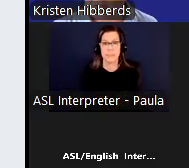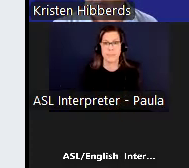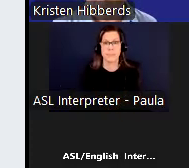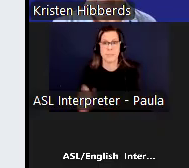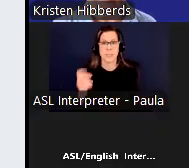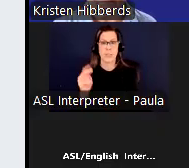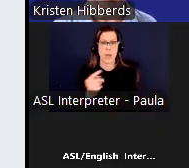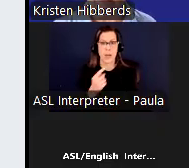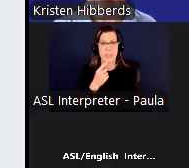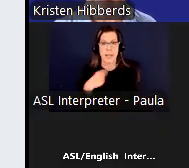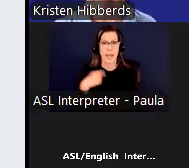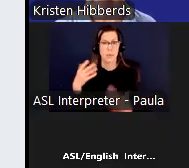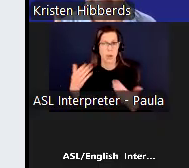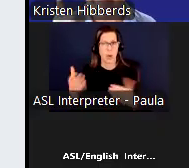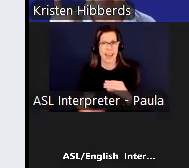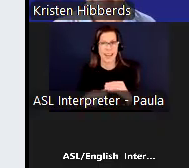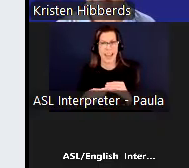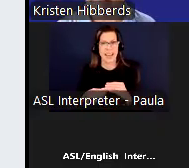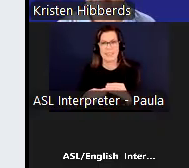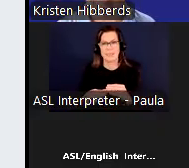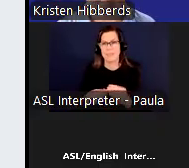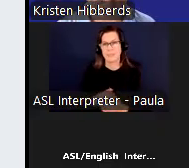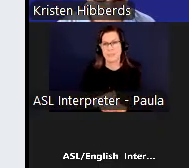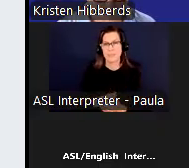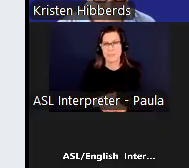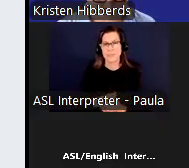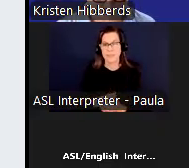Kristen, yes, I think this this this change is,